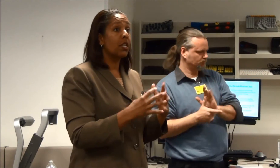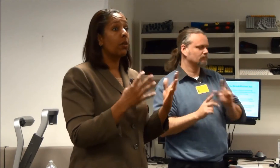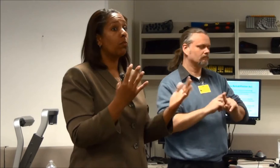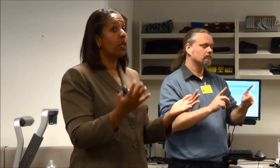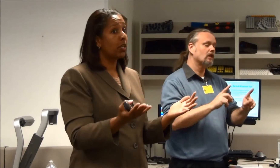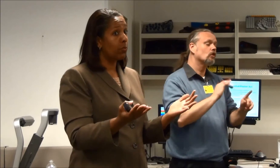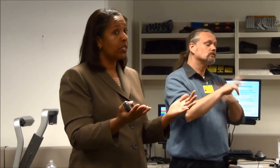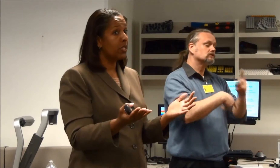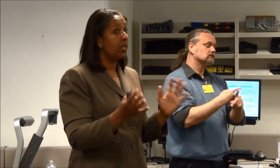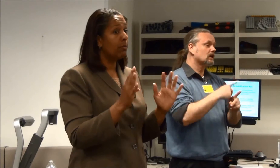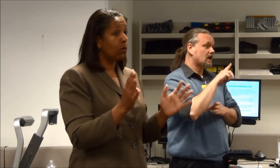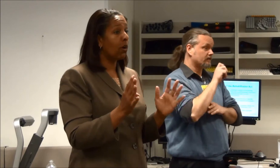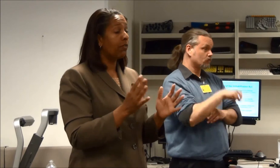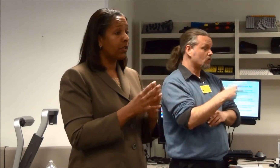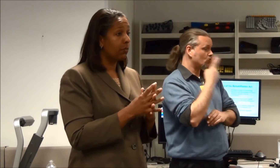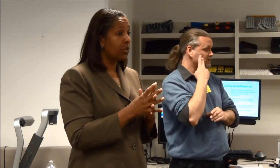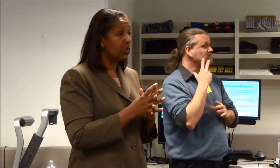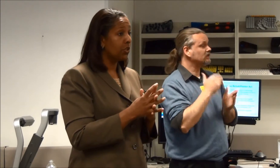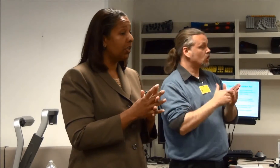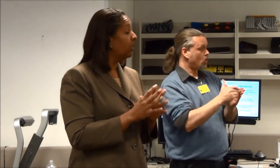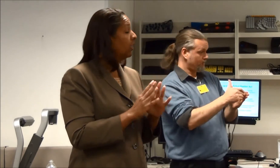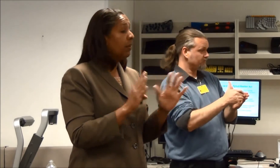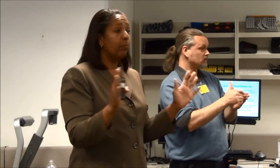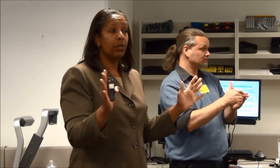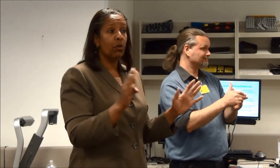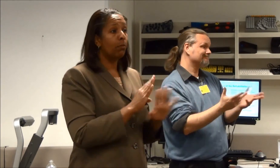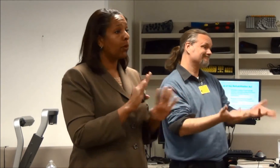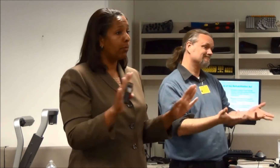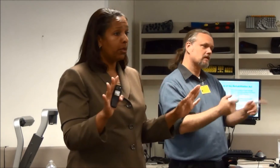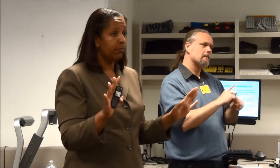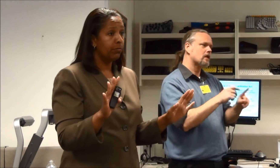that we see more often than we should, but they're all prohibited, okay?